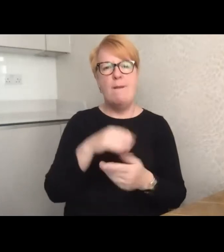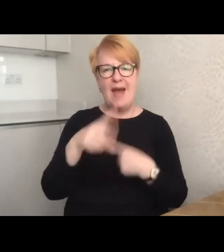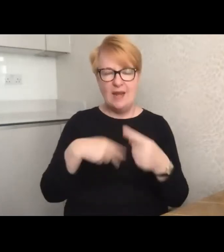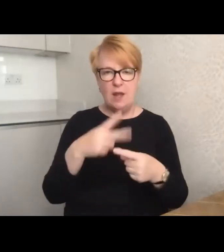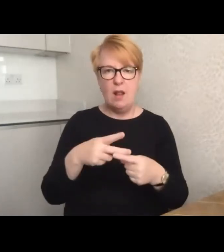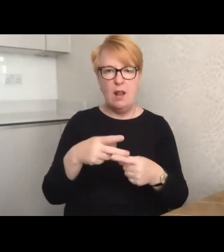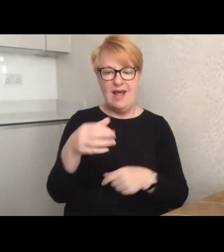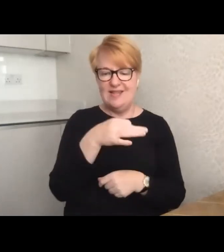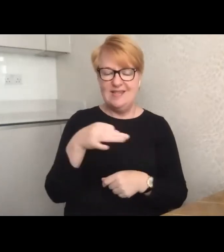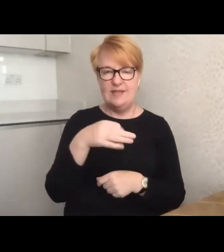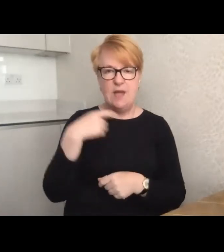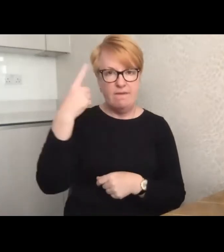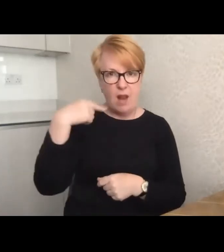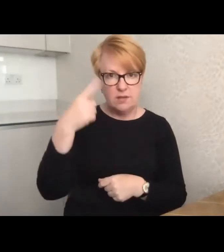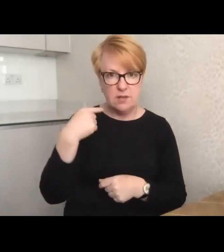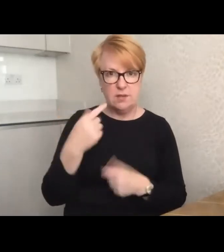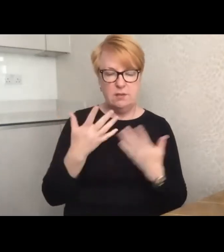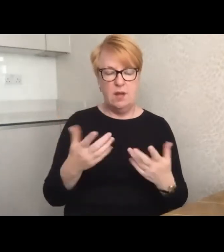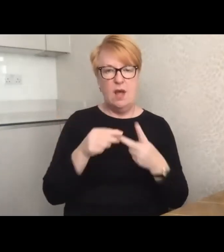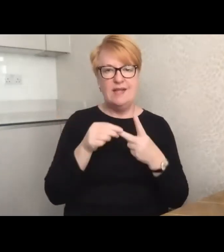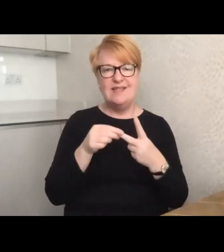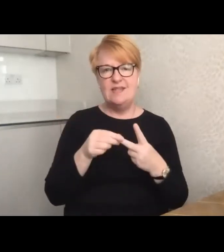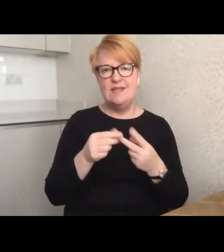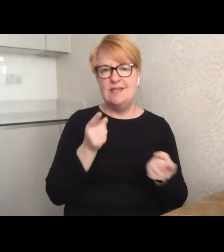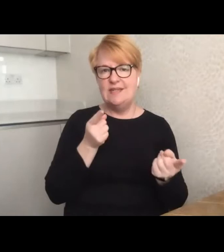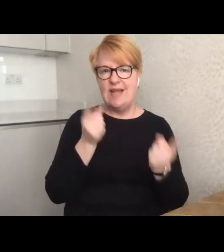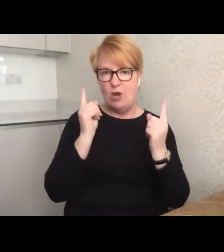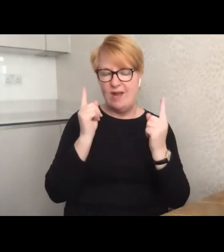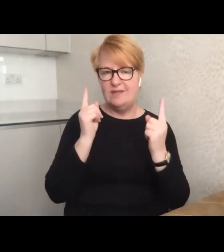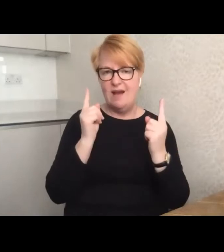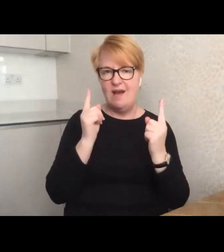of Peckham Platform, a creative and educational arts organisation founded